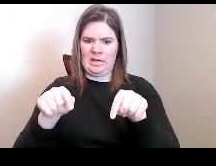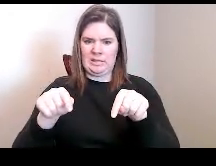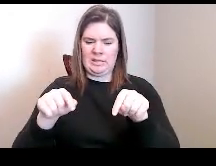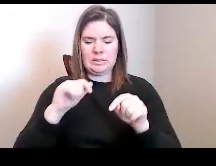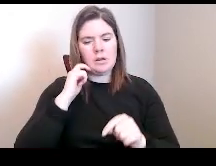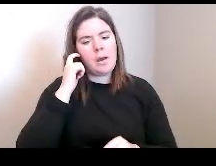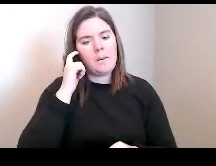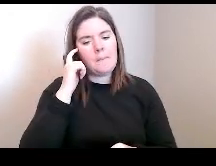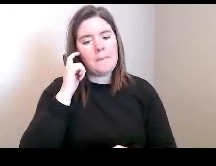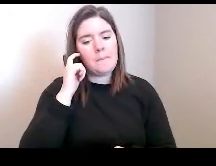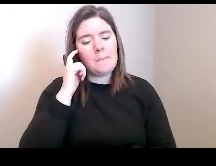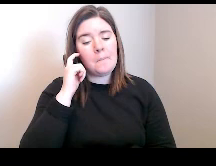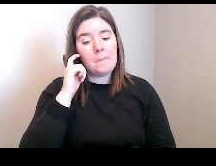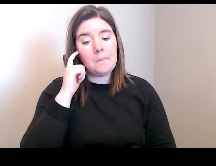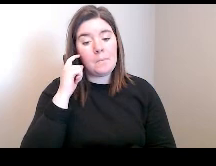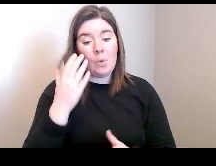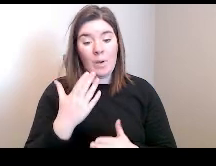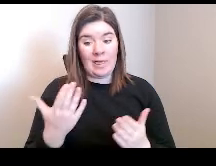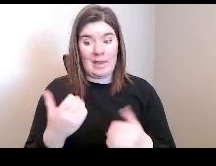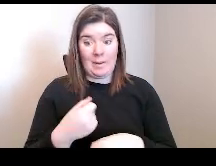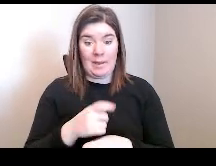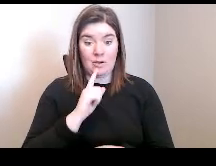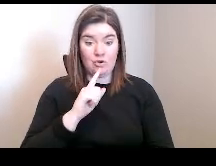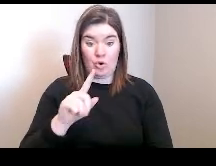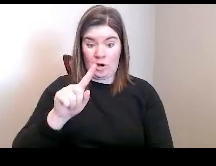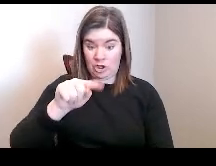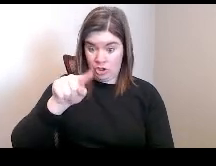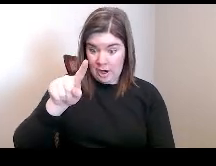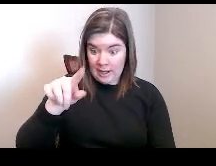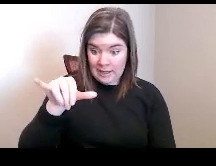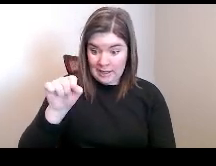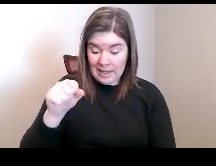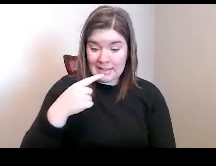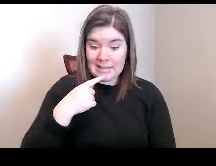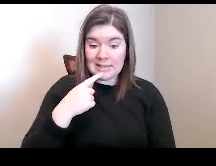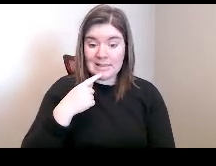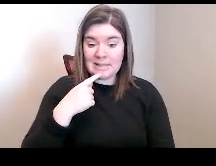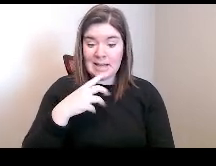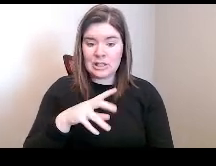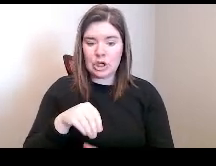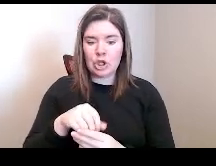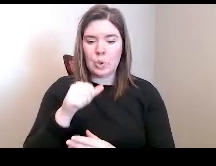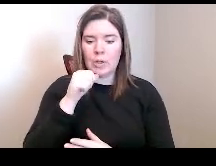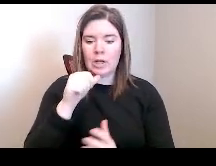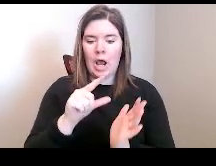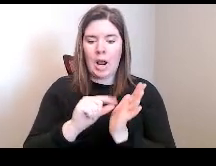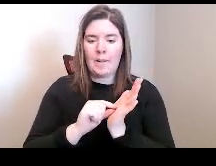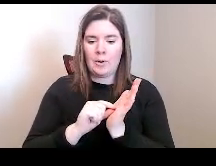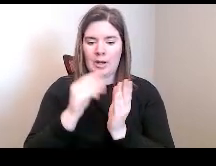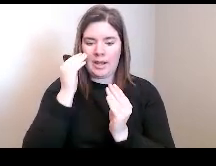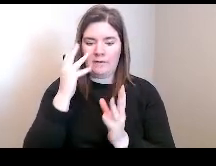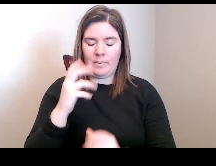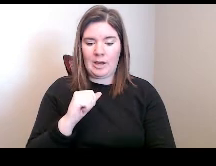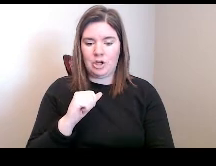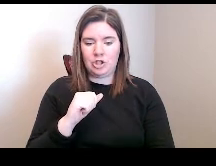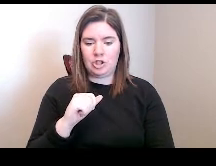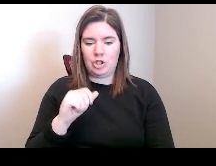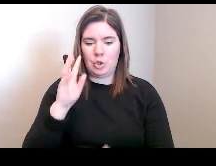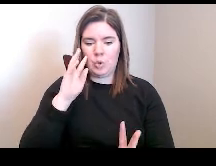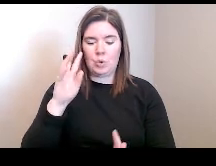The one thing you want to make sure that you check is-- says, include non-printing information, create bookmarks using headings. I want to check that box because